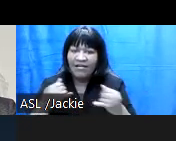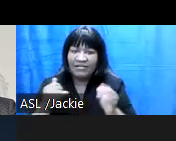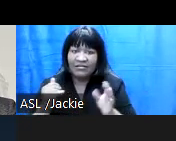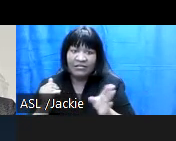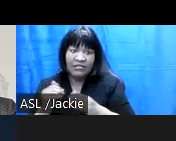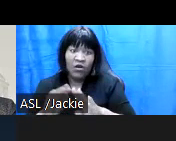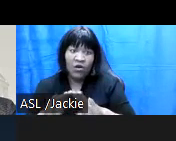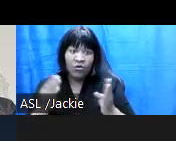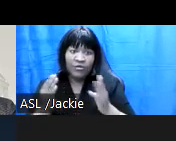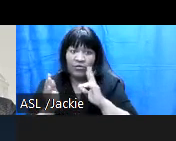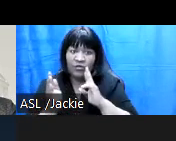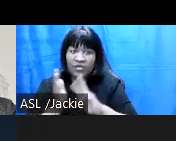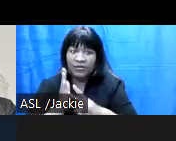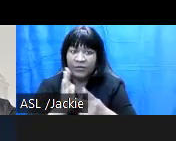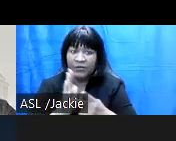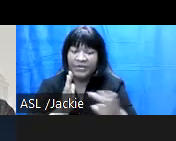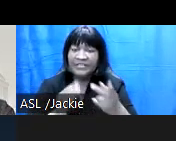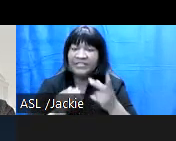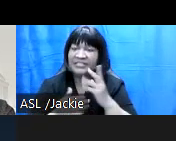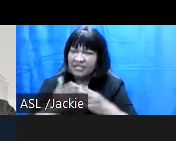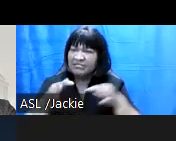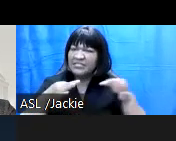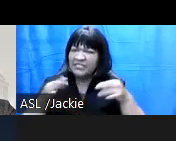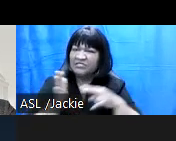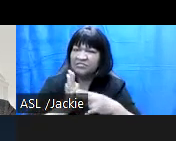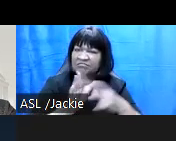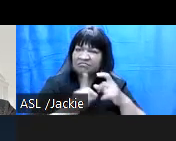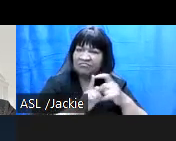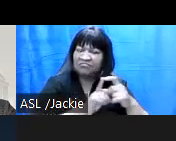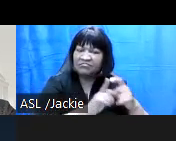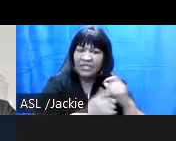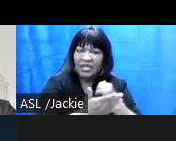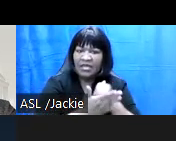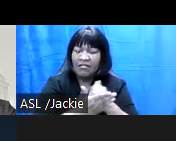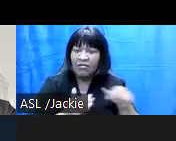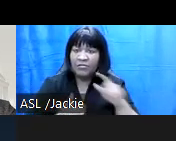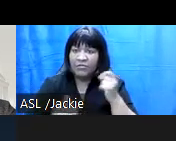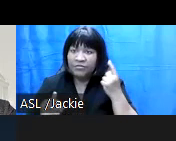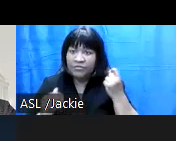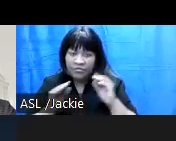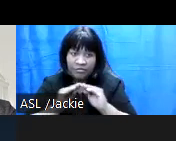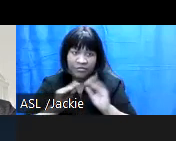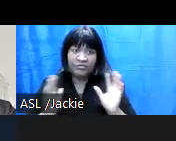the purpose and some definitions that will help you do your work.